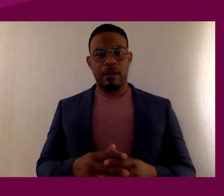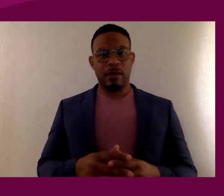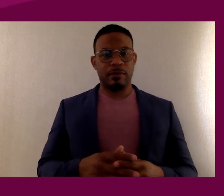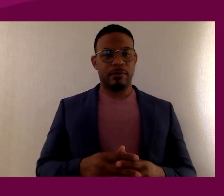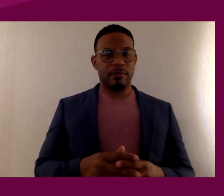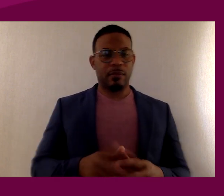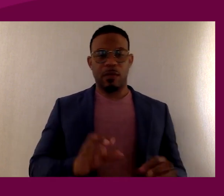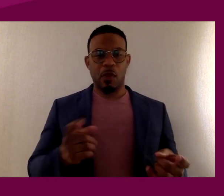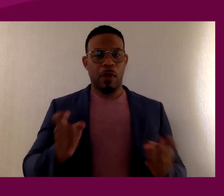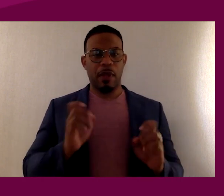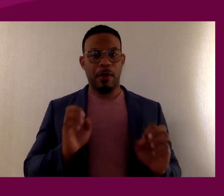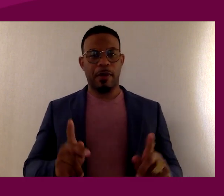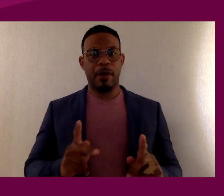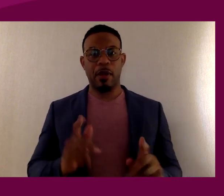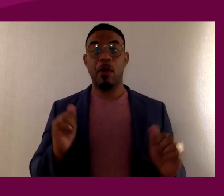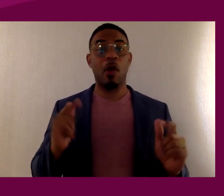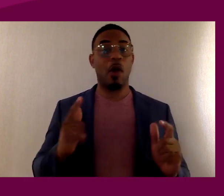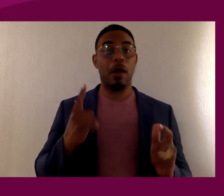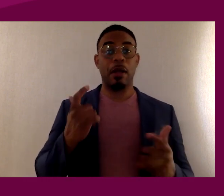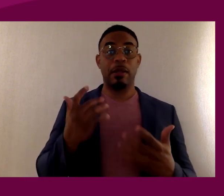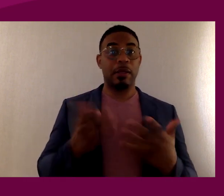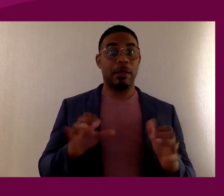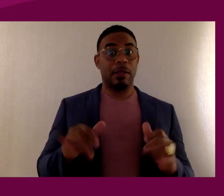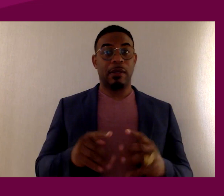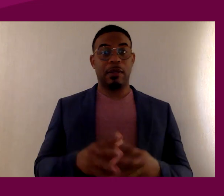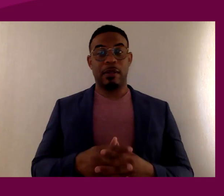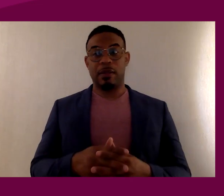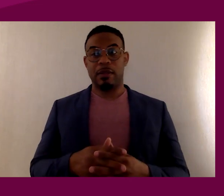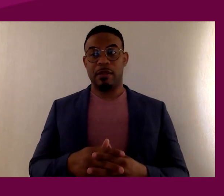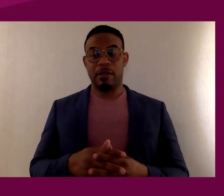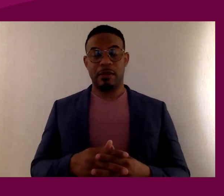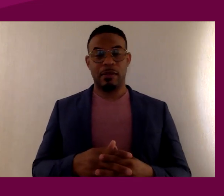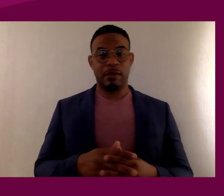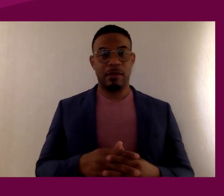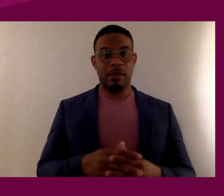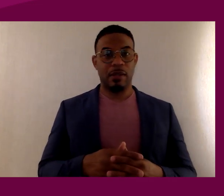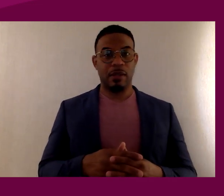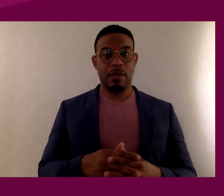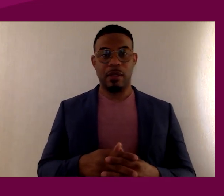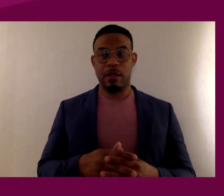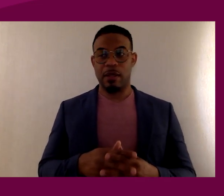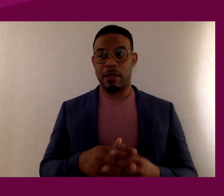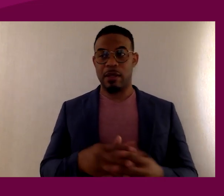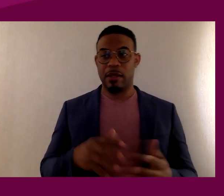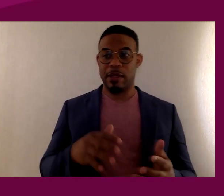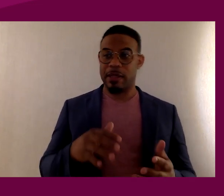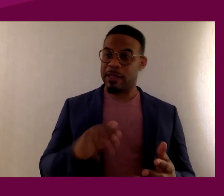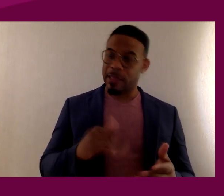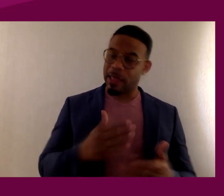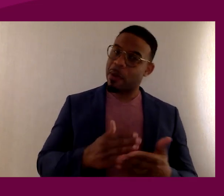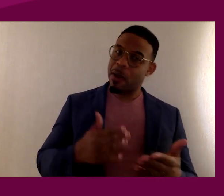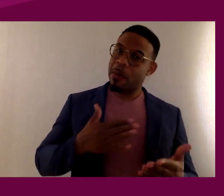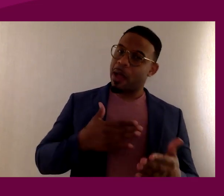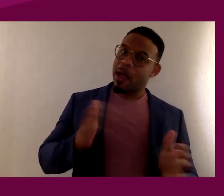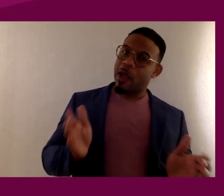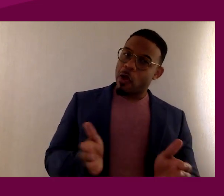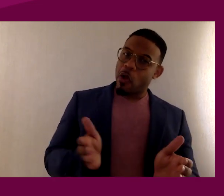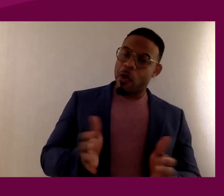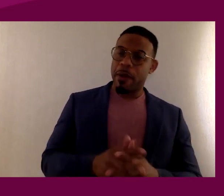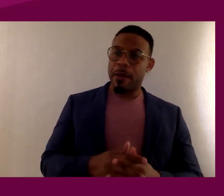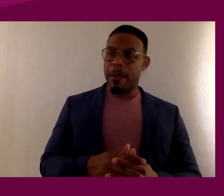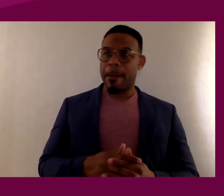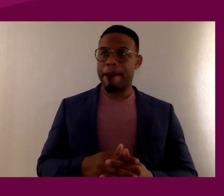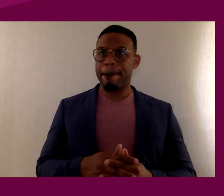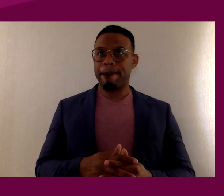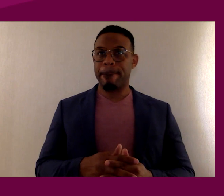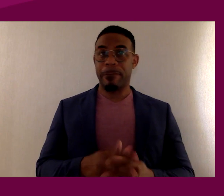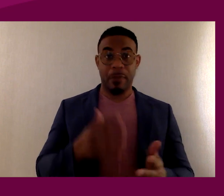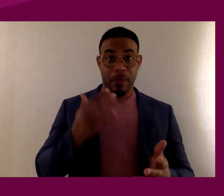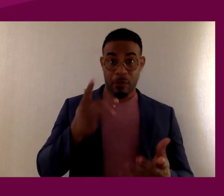decide to go do it. No one gave us permission. We all just did it. That's part of my encouragement.